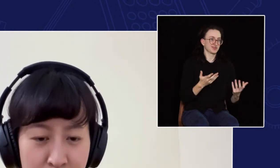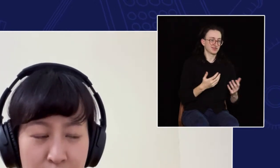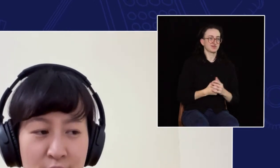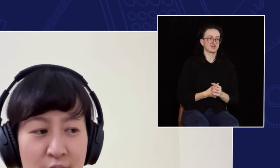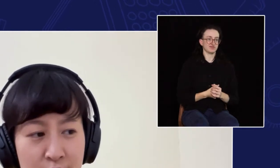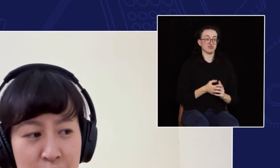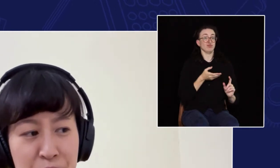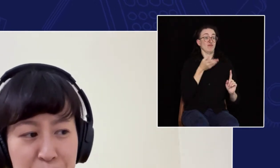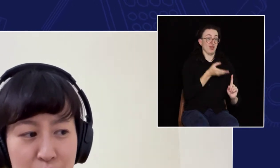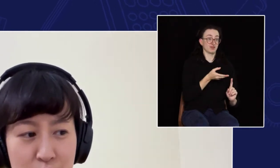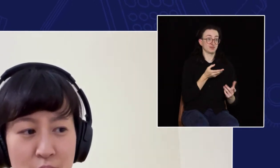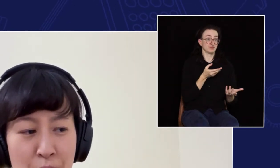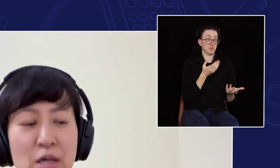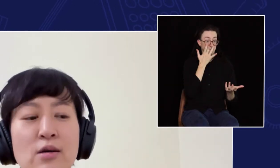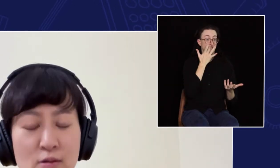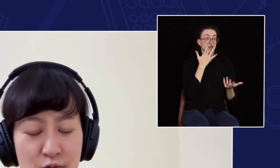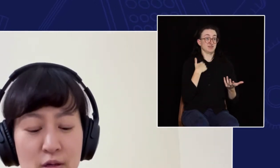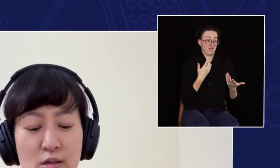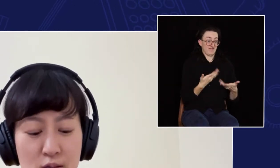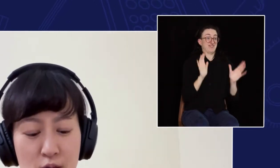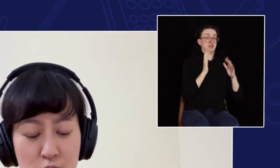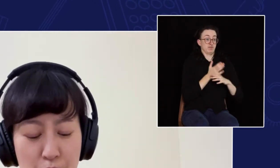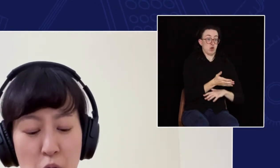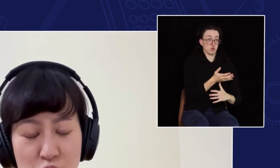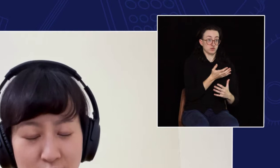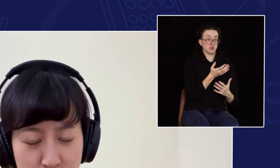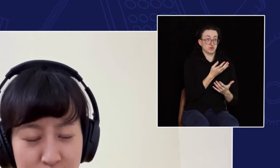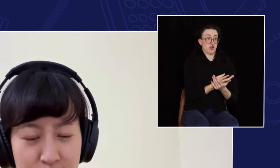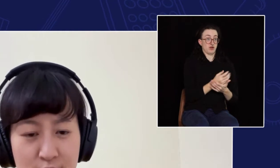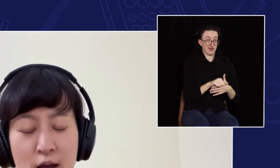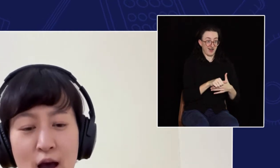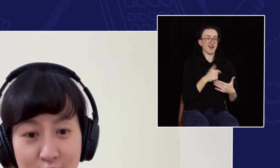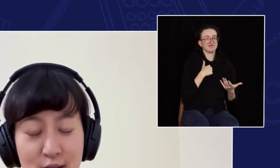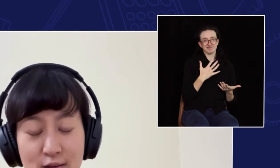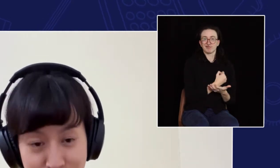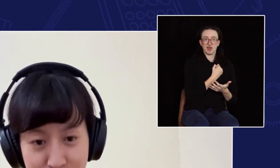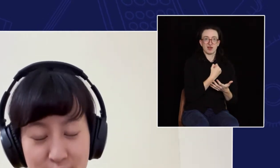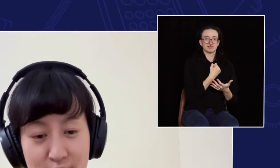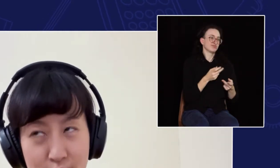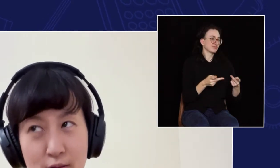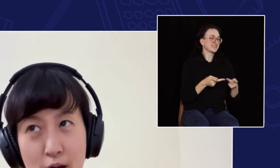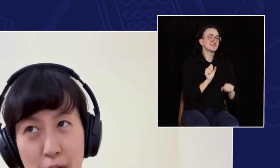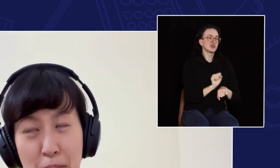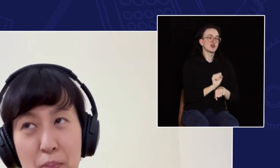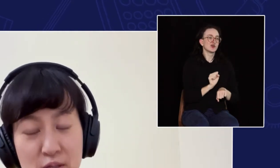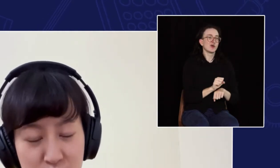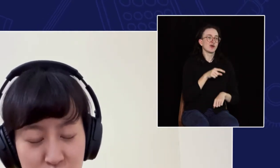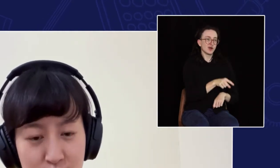And then because of this post-doc training, I got a position